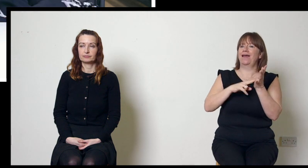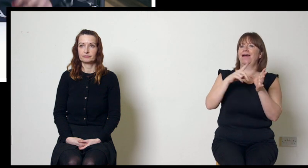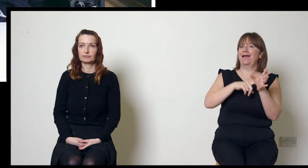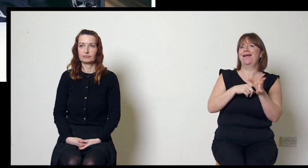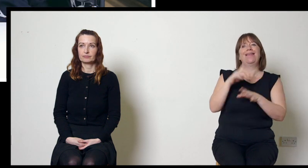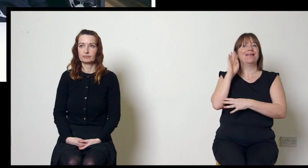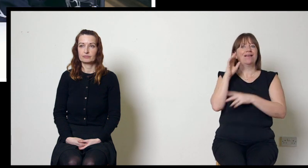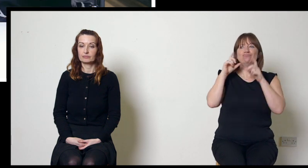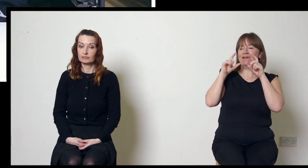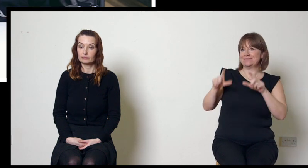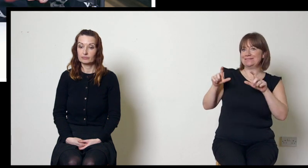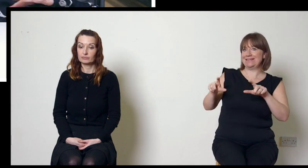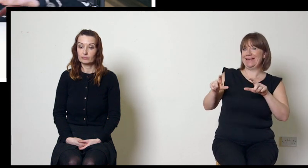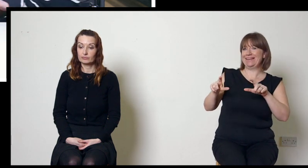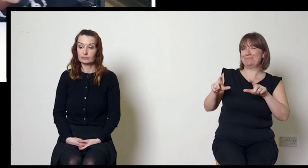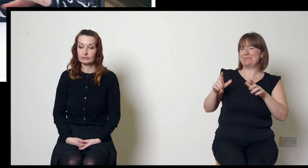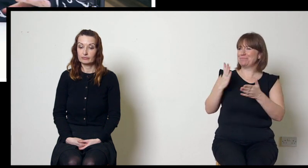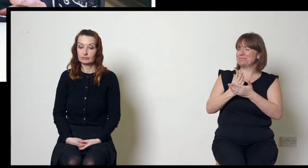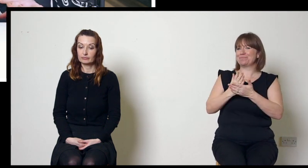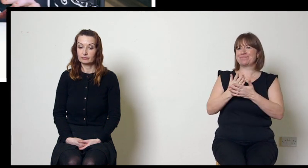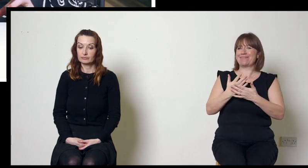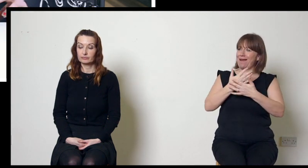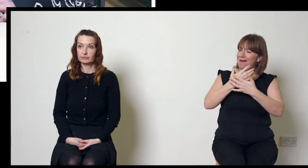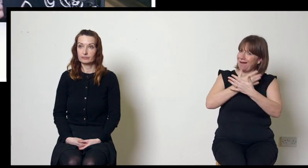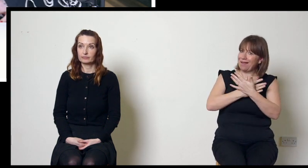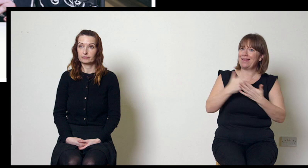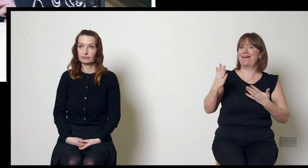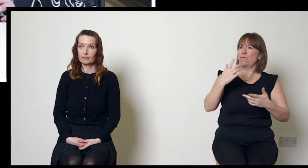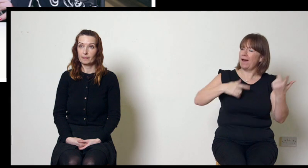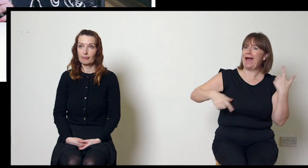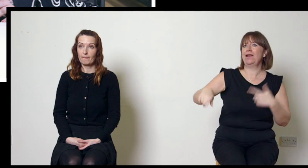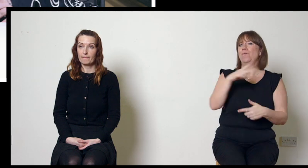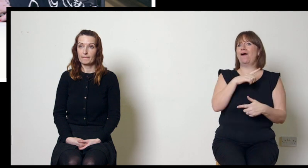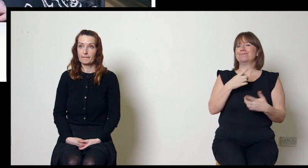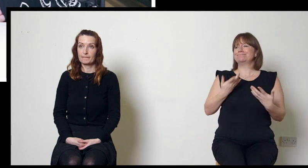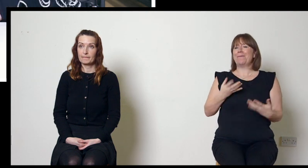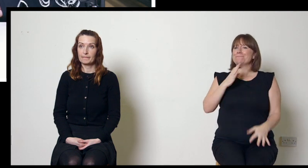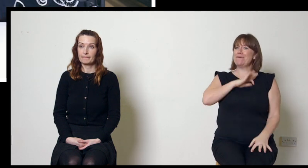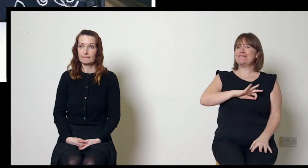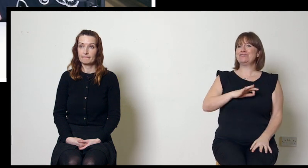And to be completely transparent for anyone in the sector, like I think a privilege for us is that we can flex with our budget